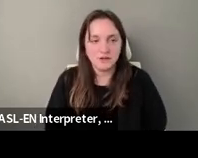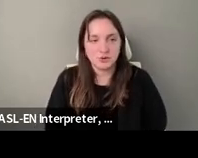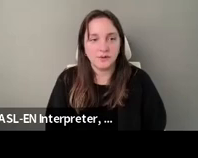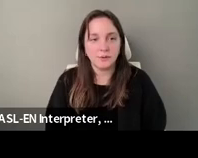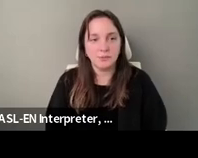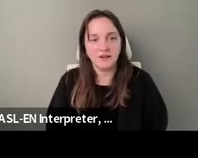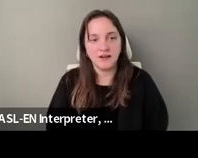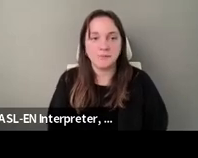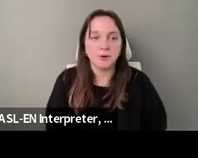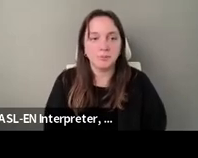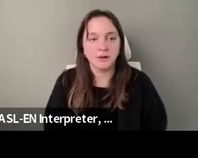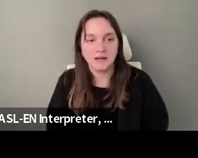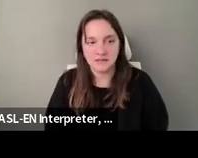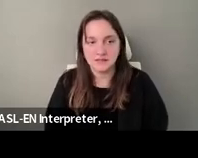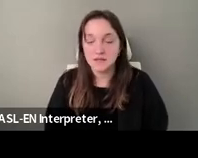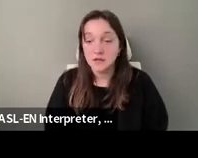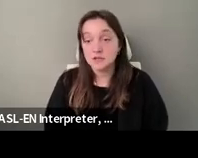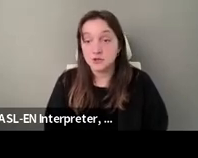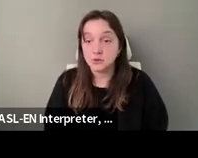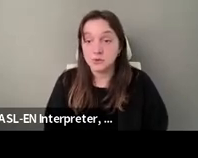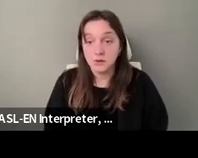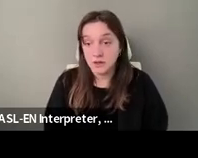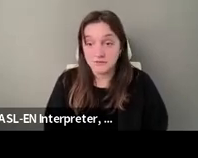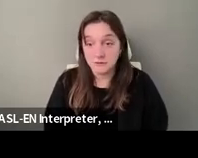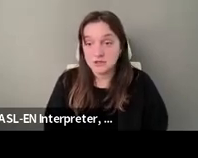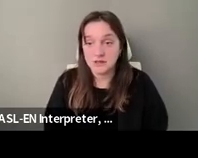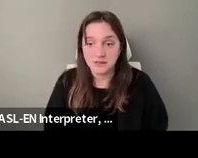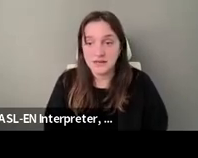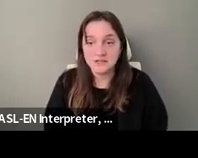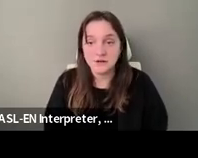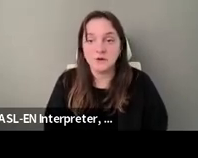access to information that they need to know in their sign